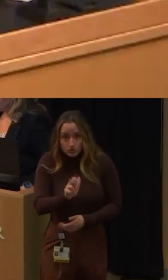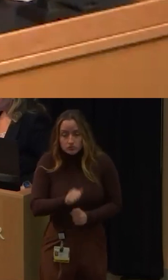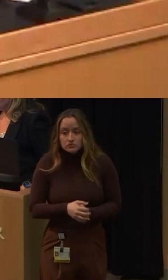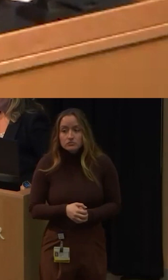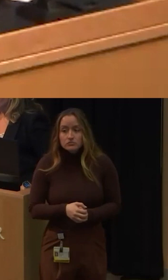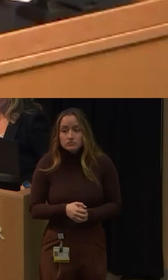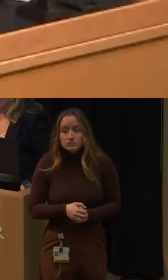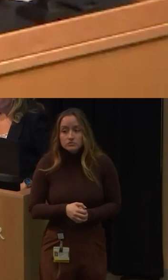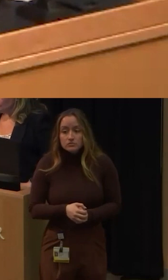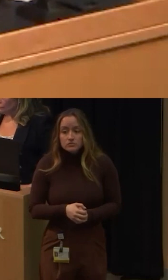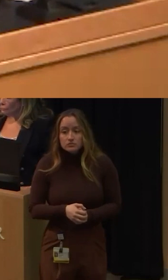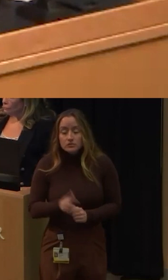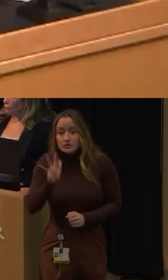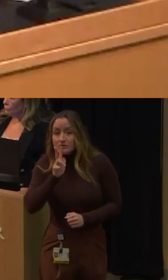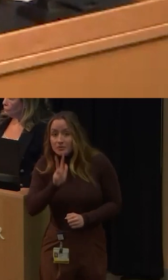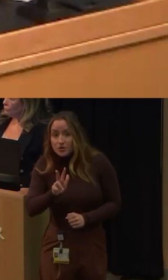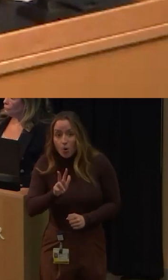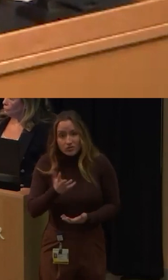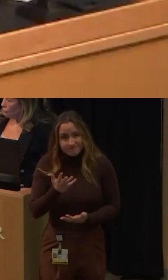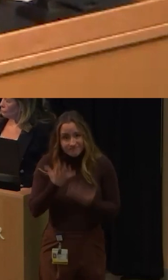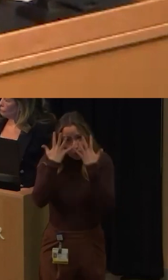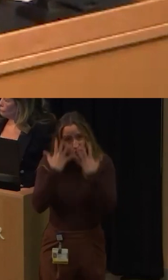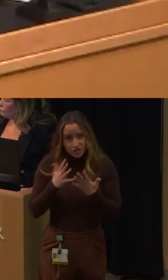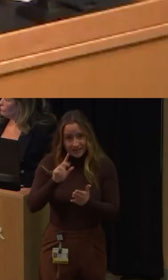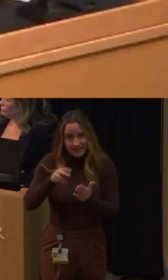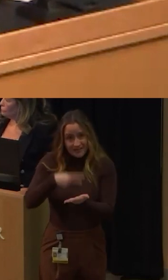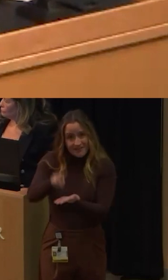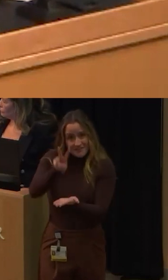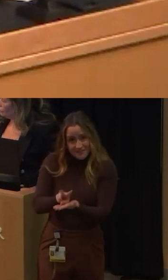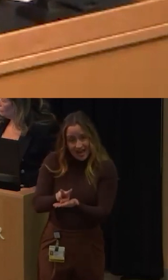unfortunately fall in the grease trap and died. This is the kind of thing that happens